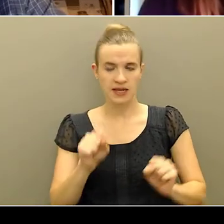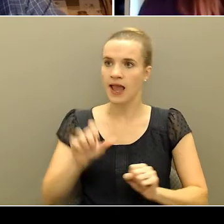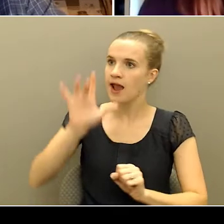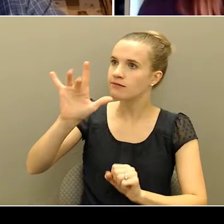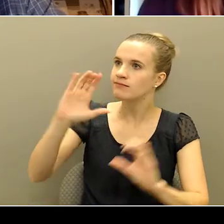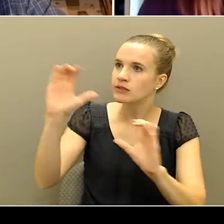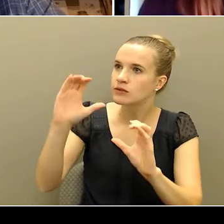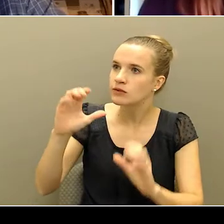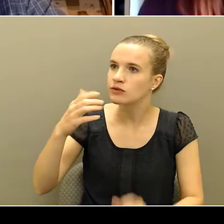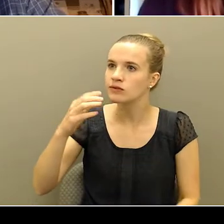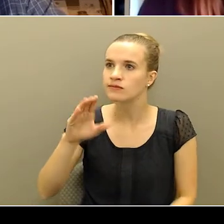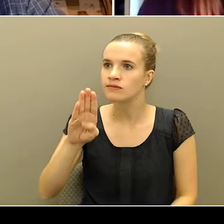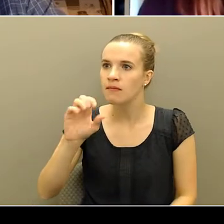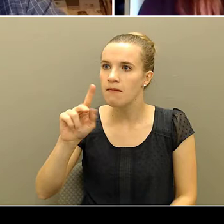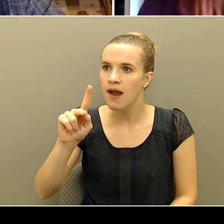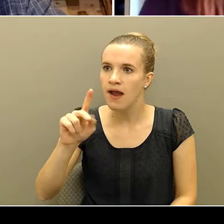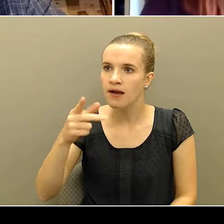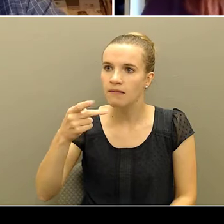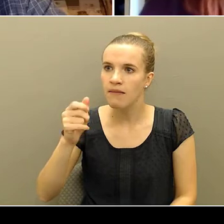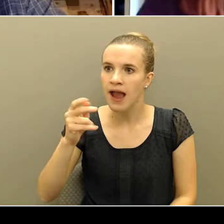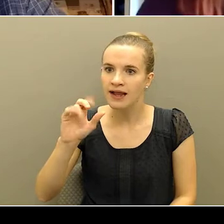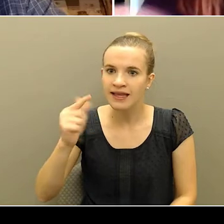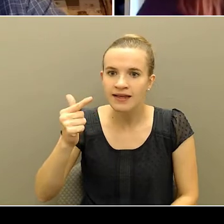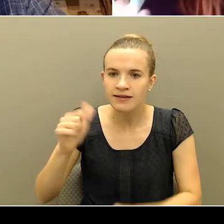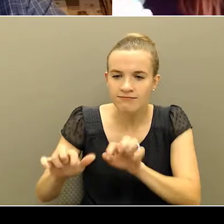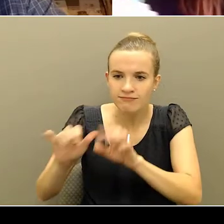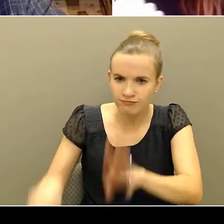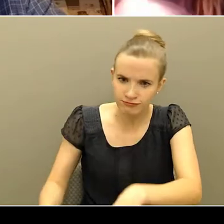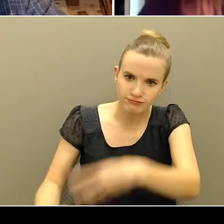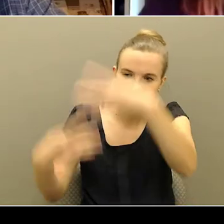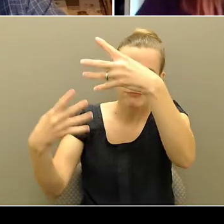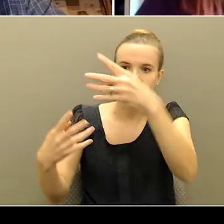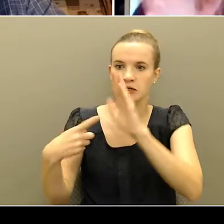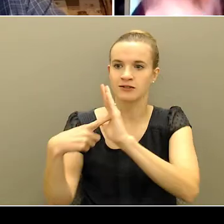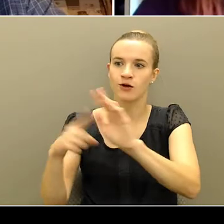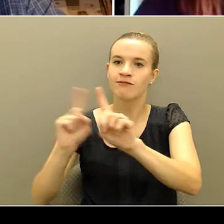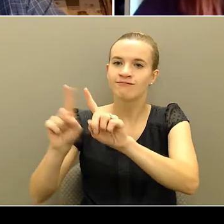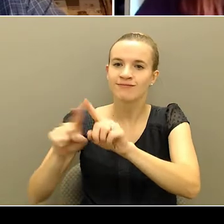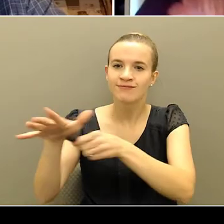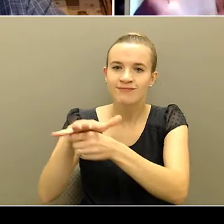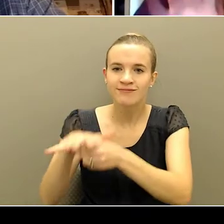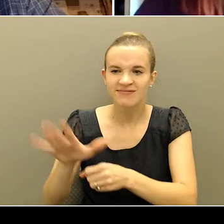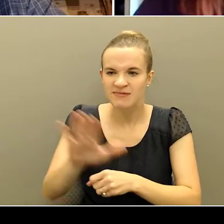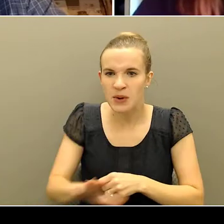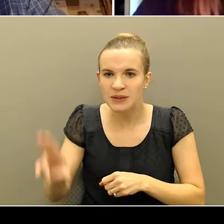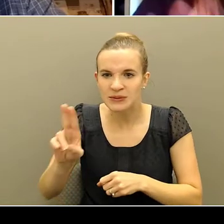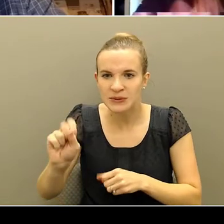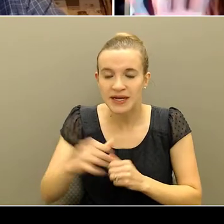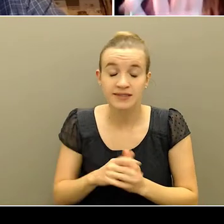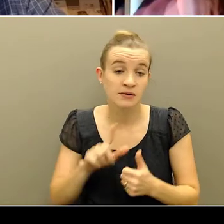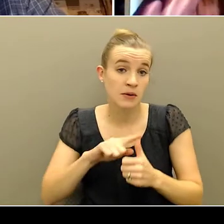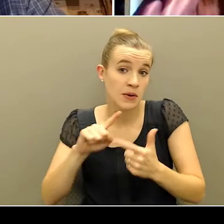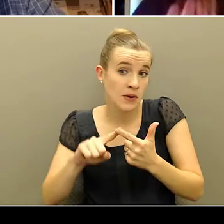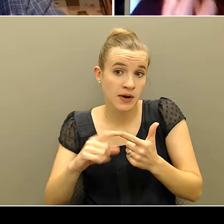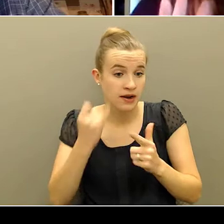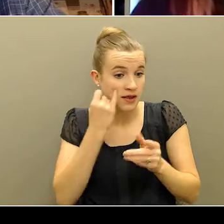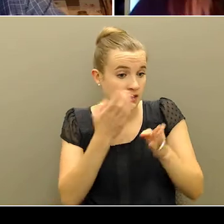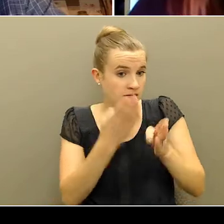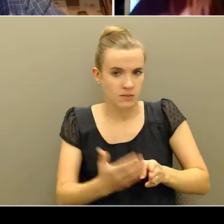option. Or maybe you knew exactly where you want to go, you want to go to San Francisco, so you could go on the site and just literally type in San Francisco